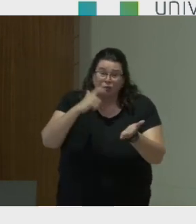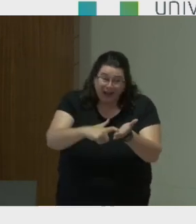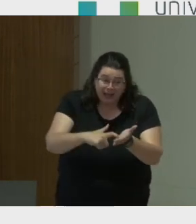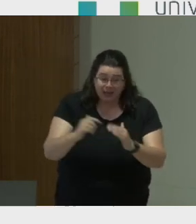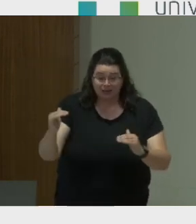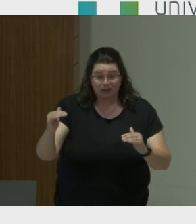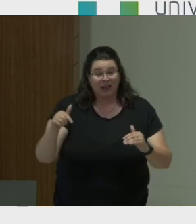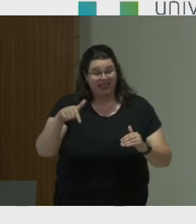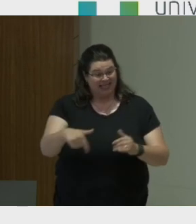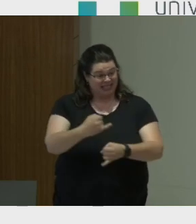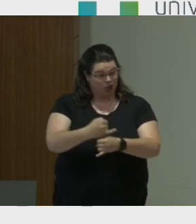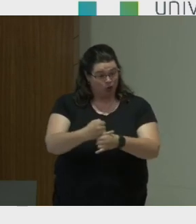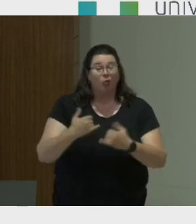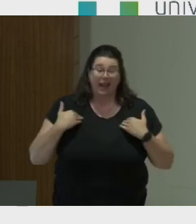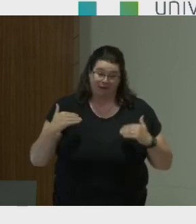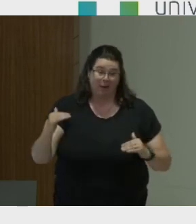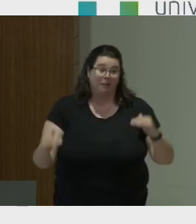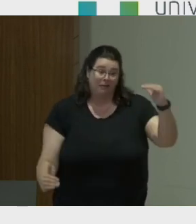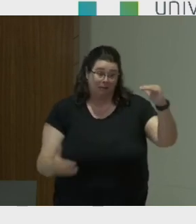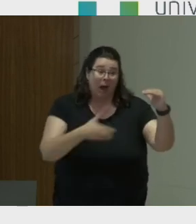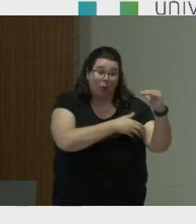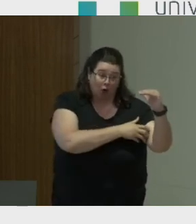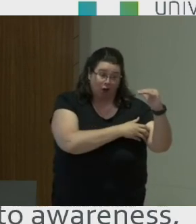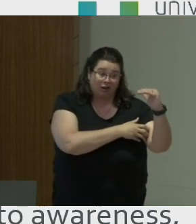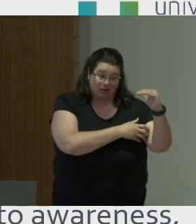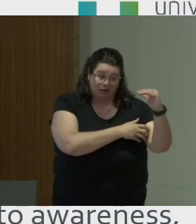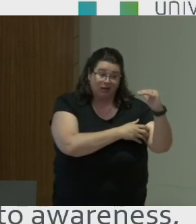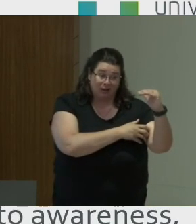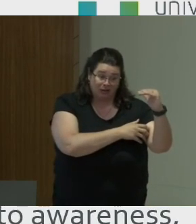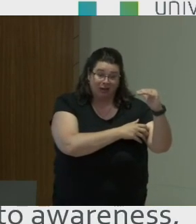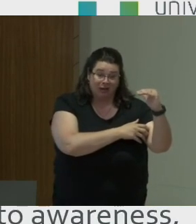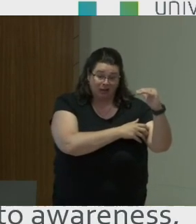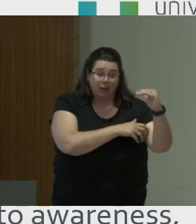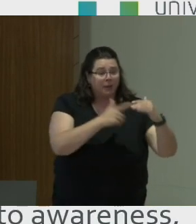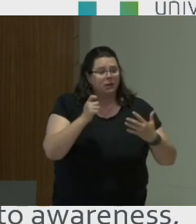these institutions, because it's often part of the daily life.